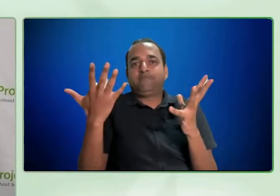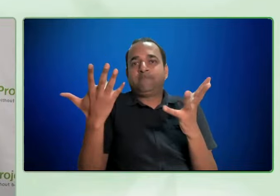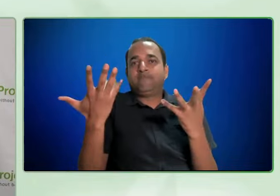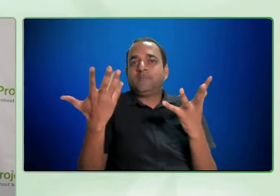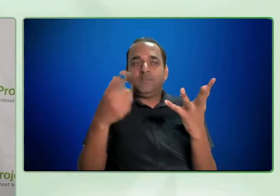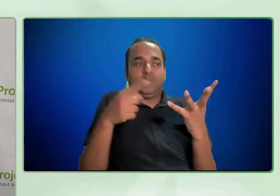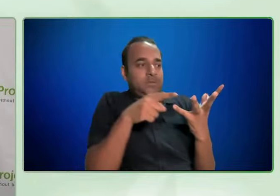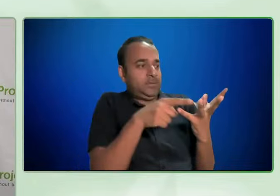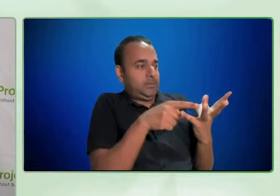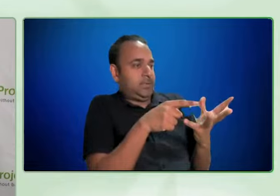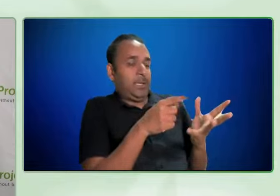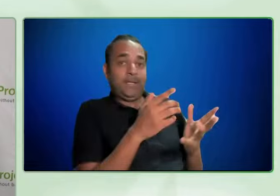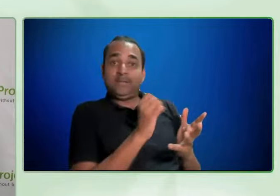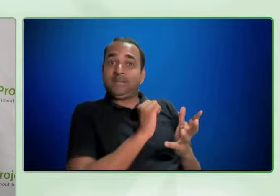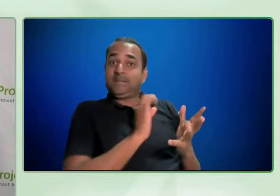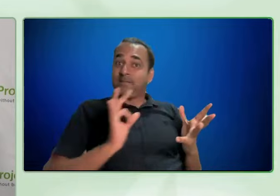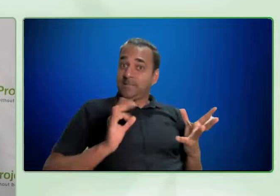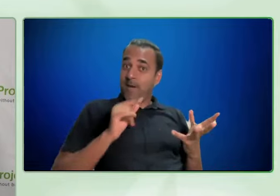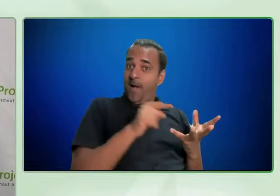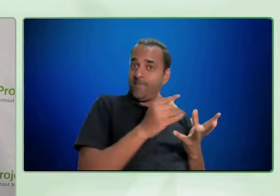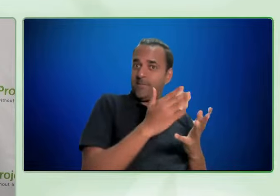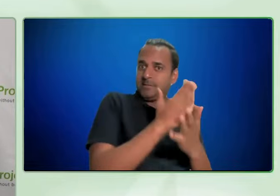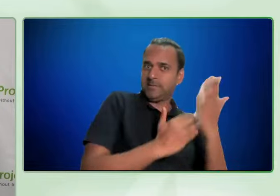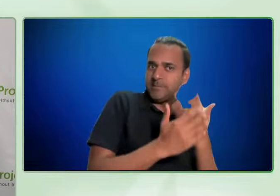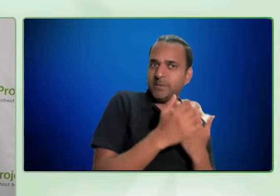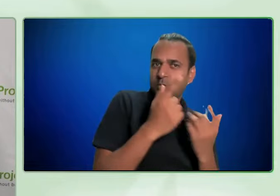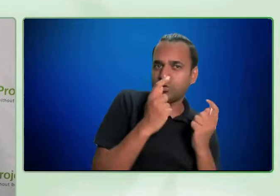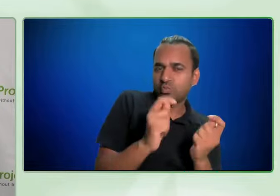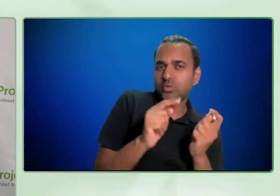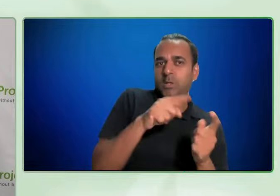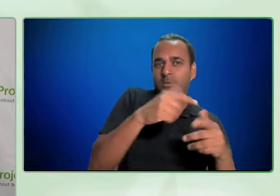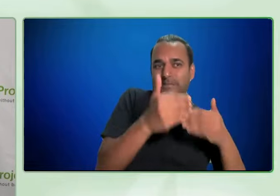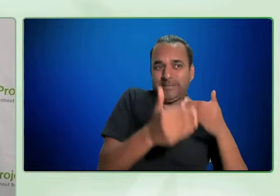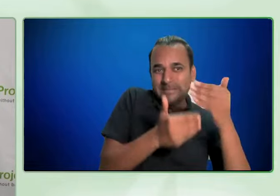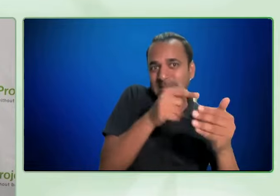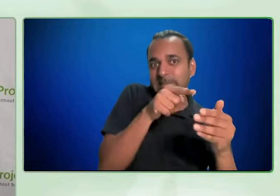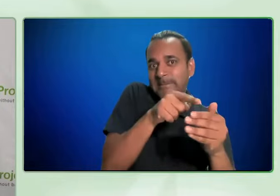Thank you so much for the ATHENA project is really a model for the future.